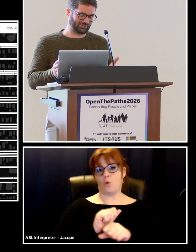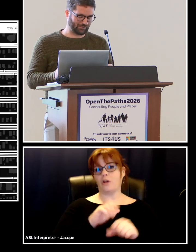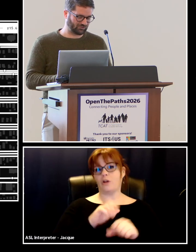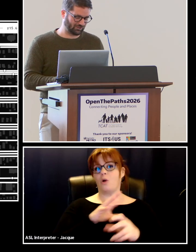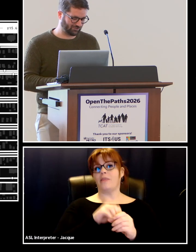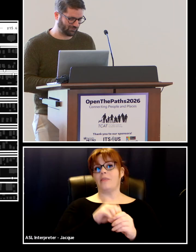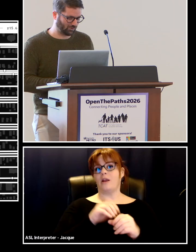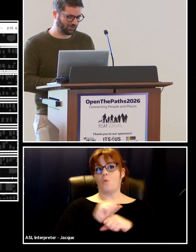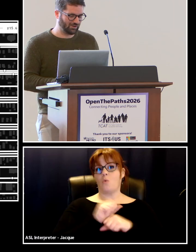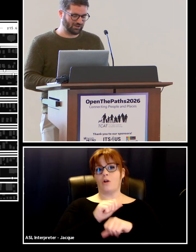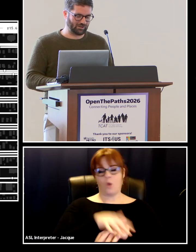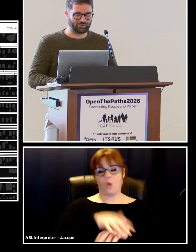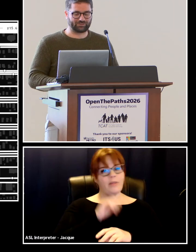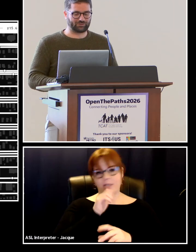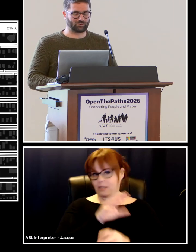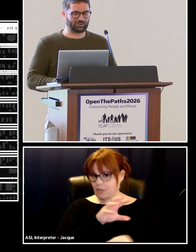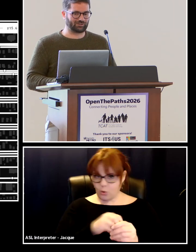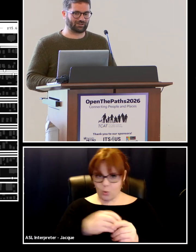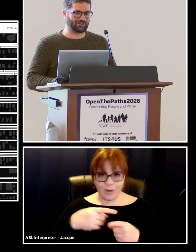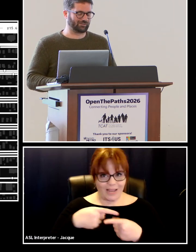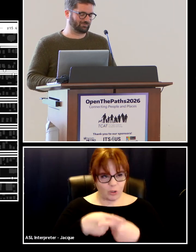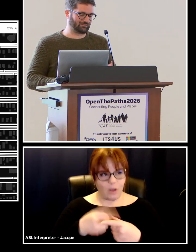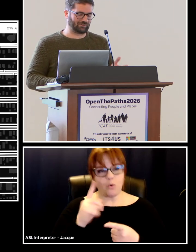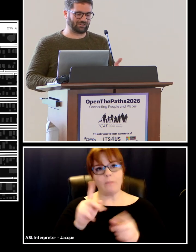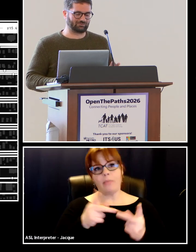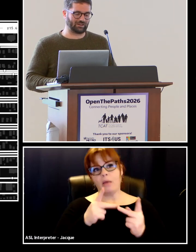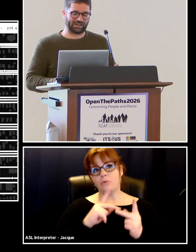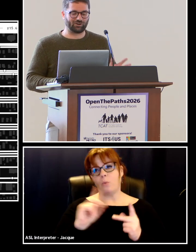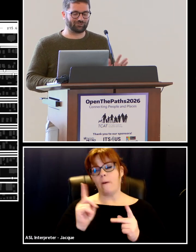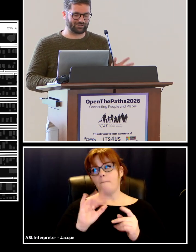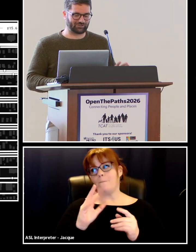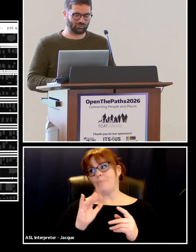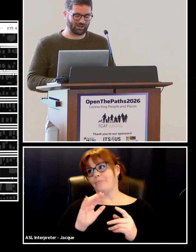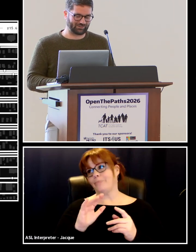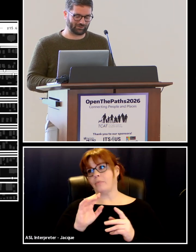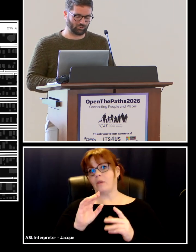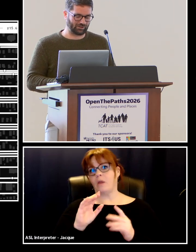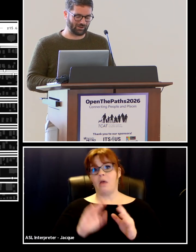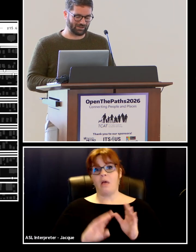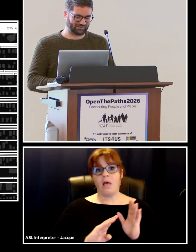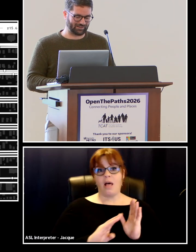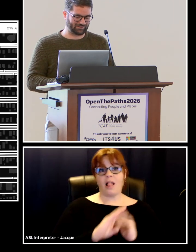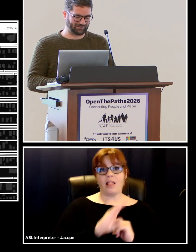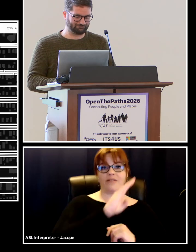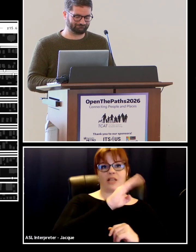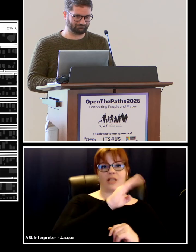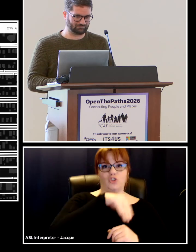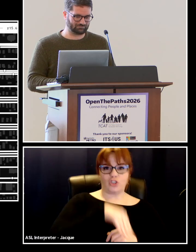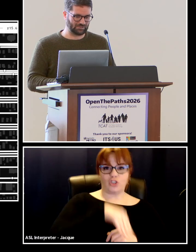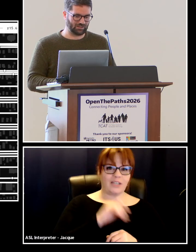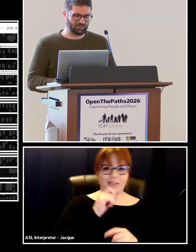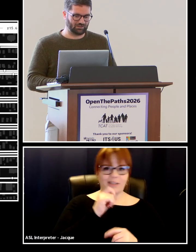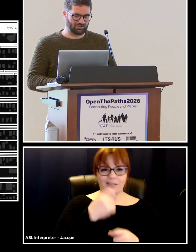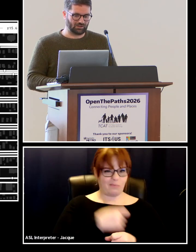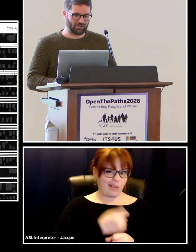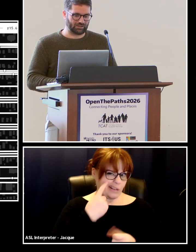intersections for uh places where uh like elevation wise it would not make sense. Uh